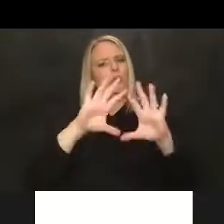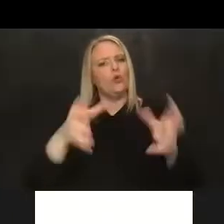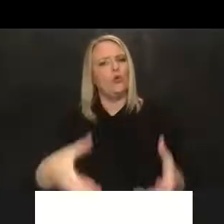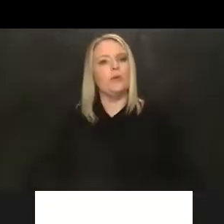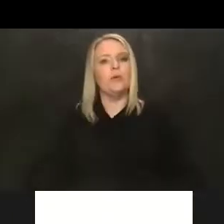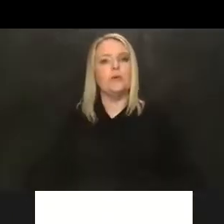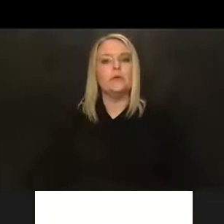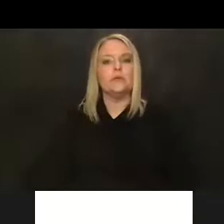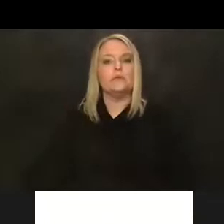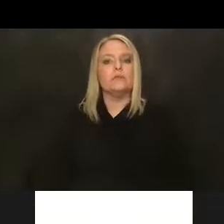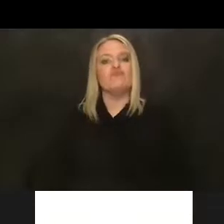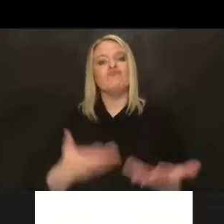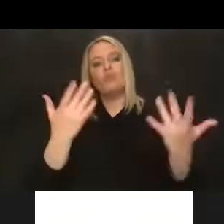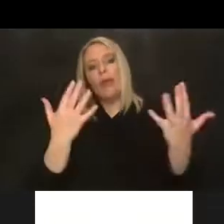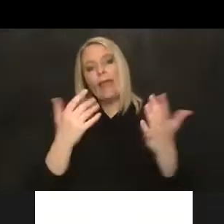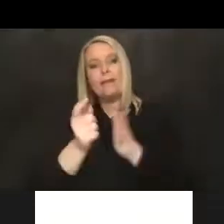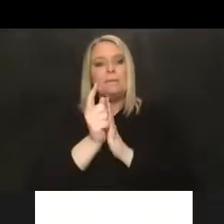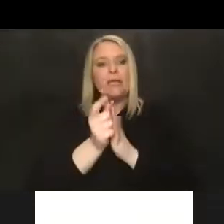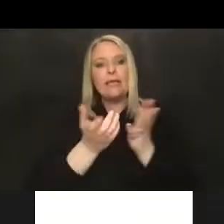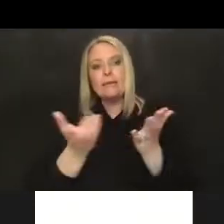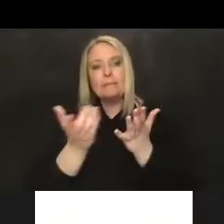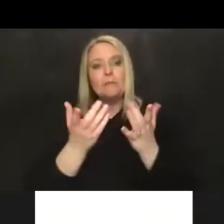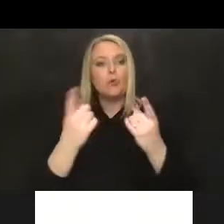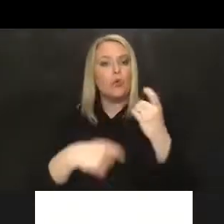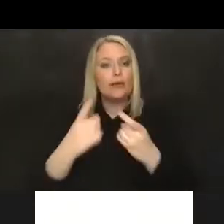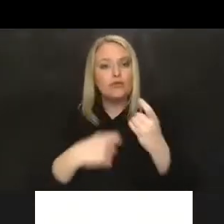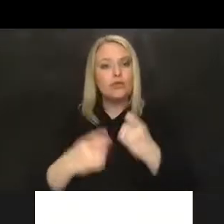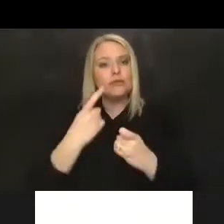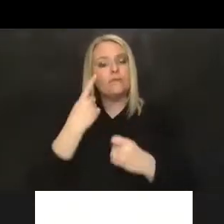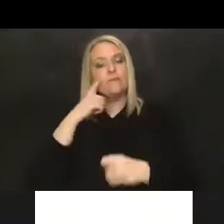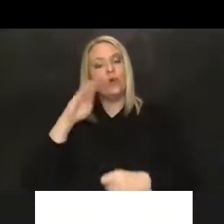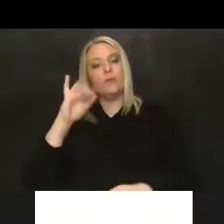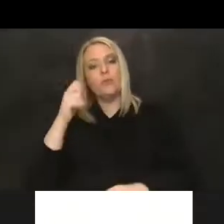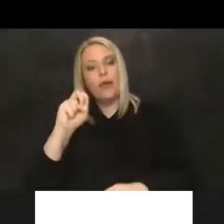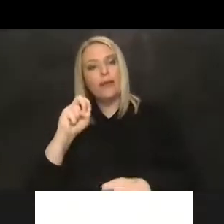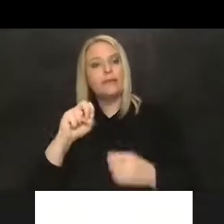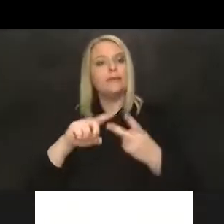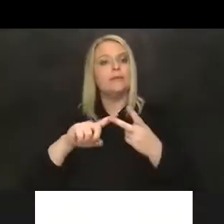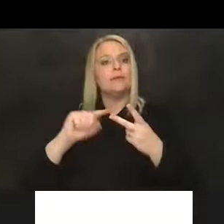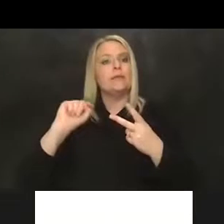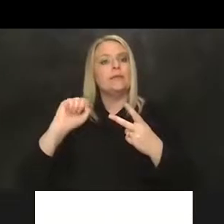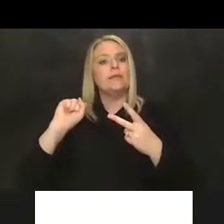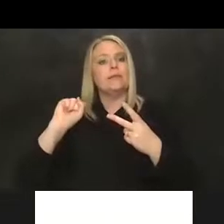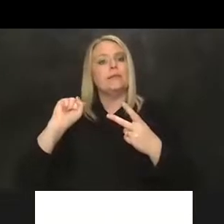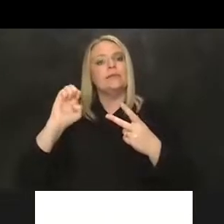folks a minute - if you have any questions for Brian and Tsehaye and what they've shared so far today.